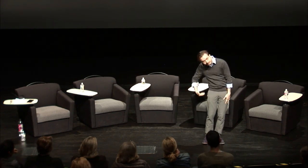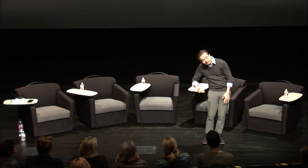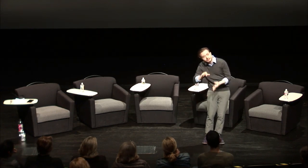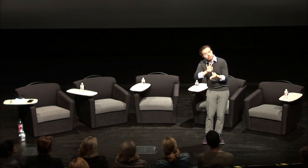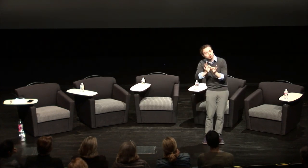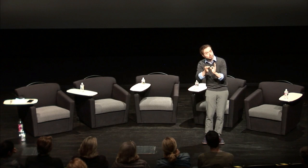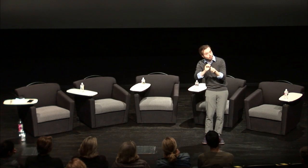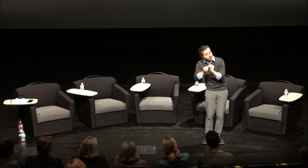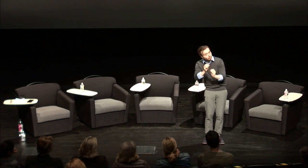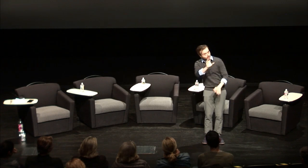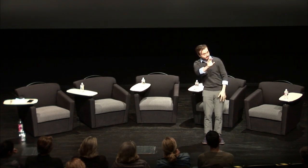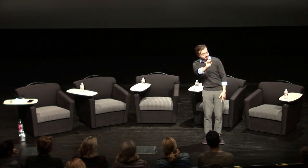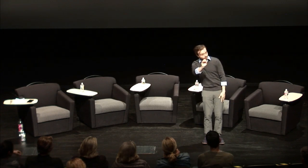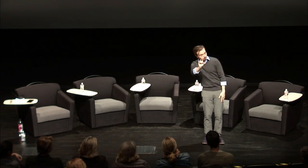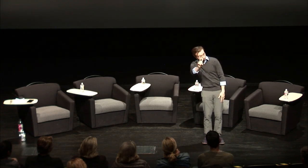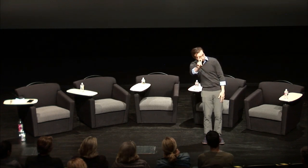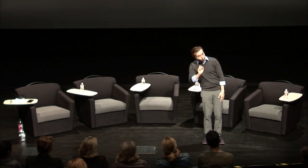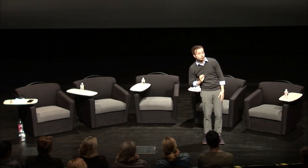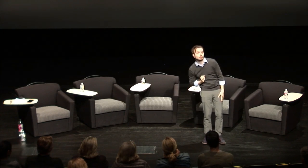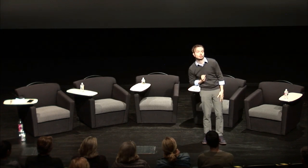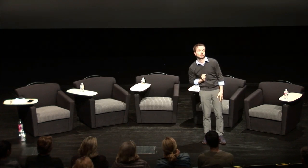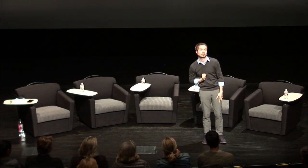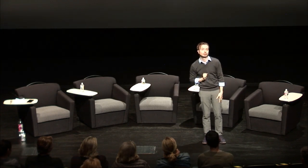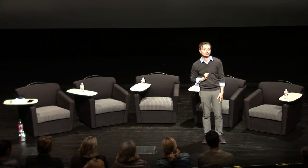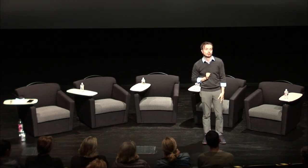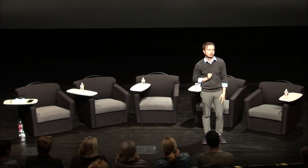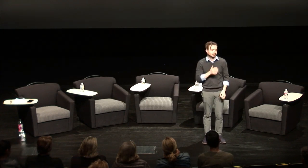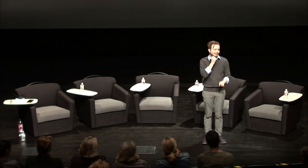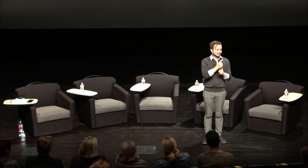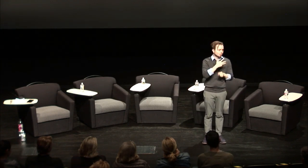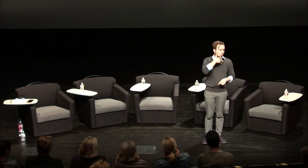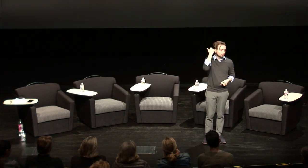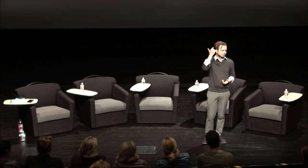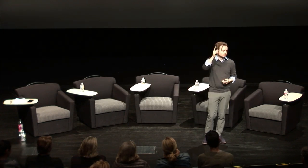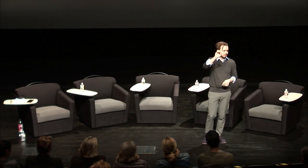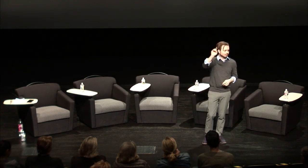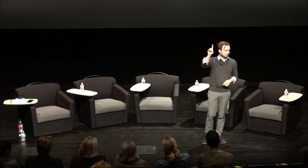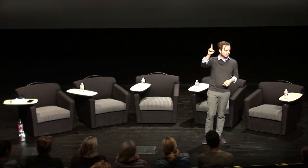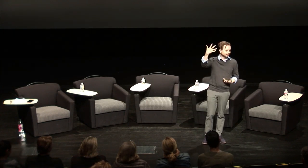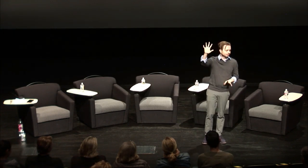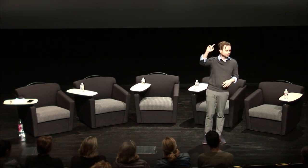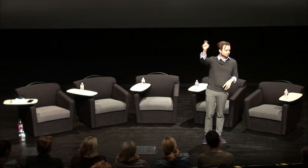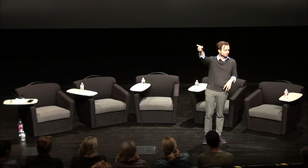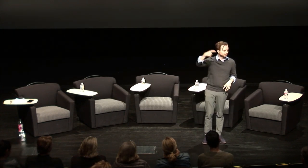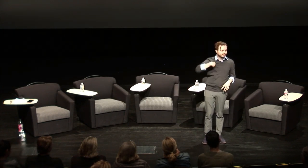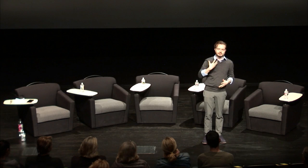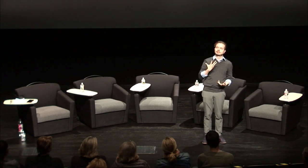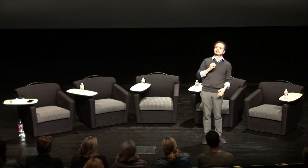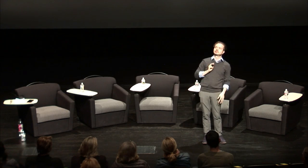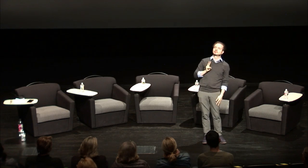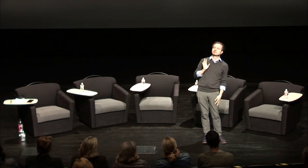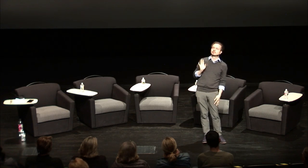this is interpreter number zero zero two I have an older sister she got one so